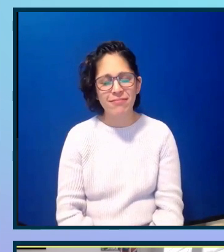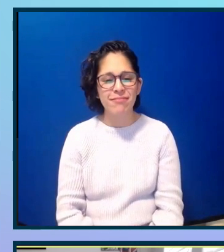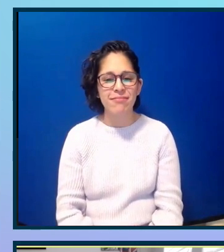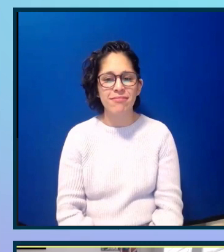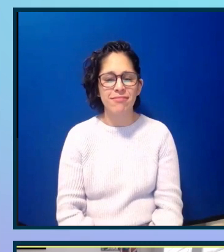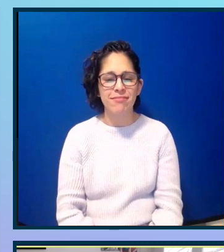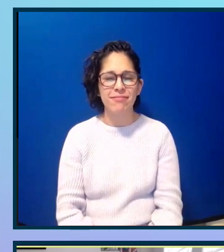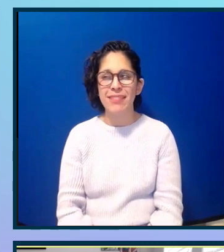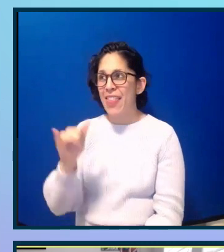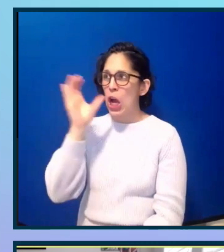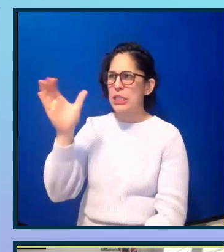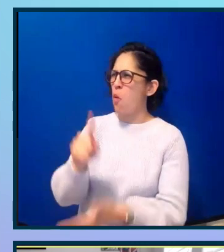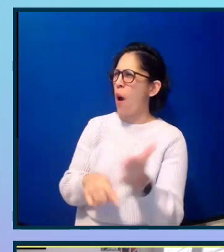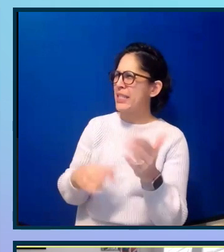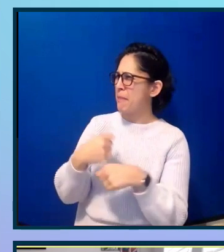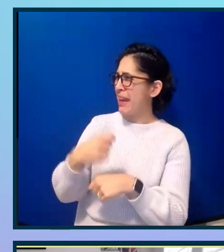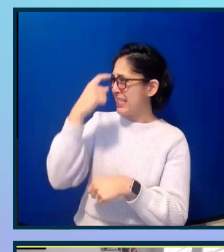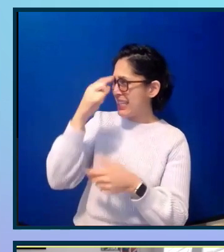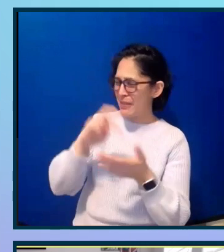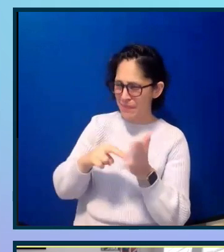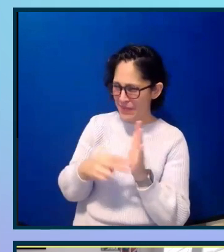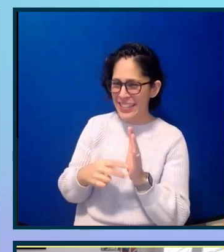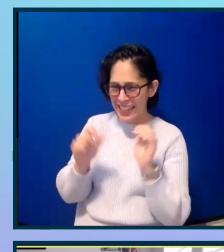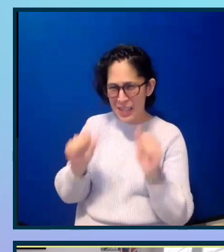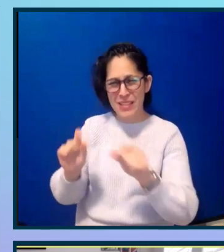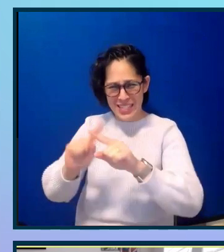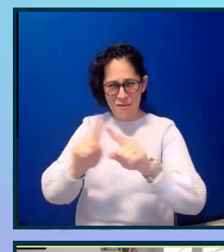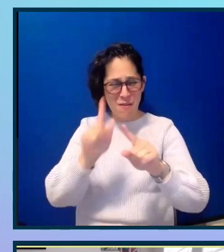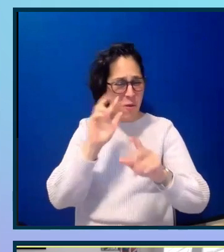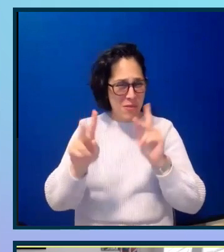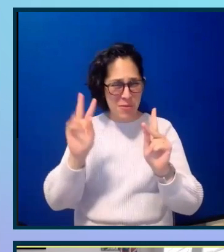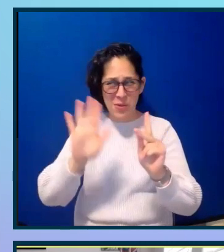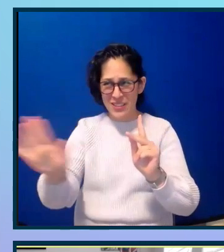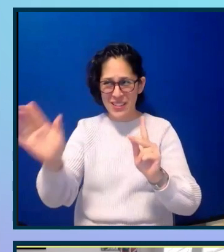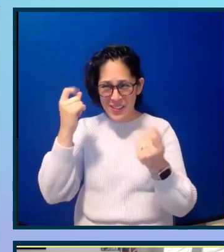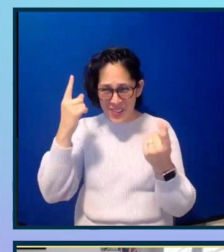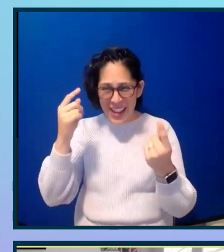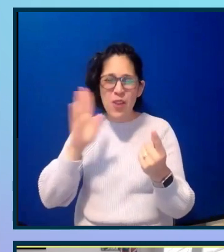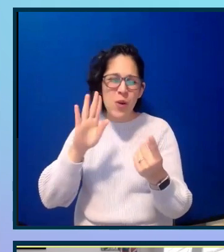And that can be different for a lot of people. And we'll actually kind of talk about that in the next objective.